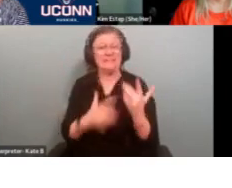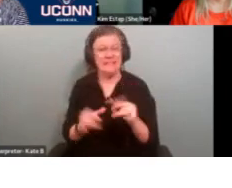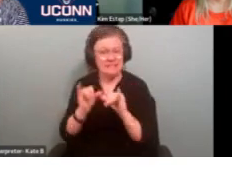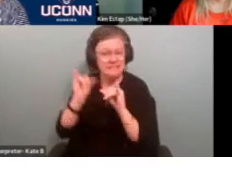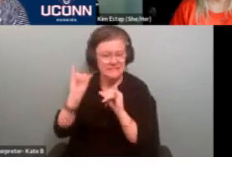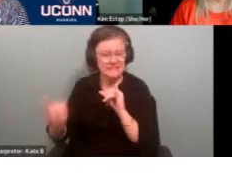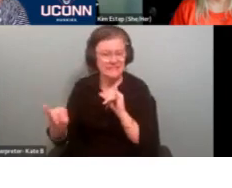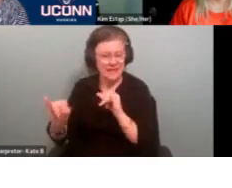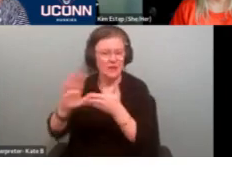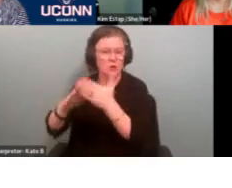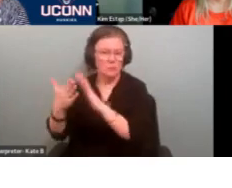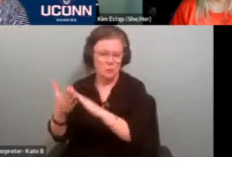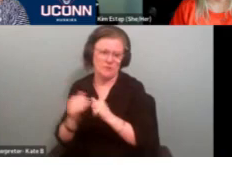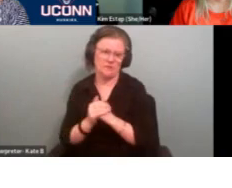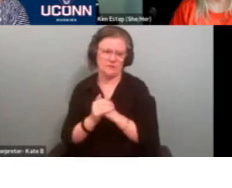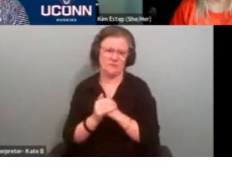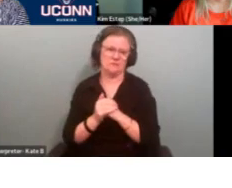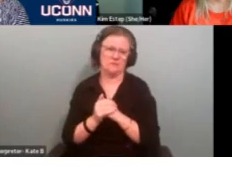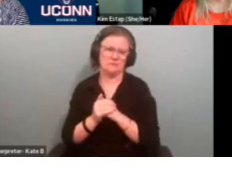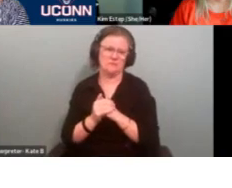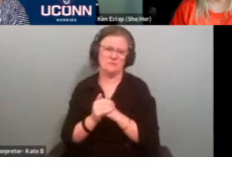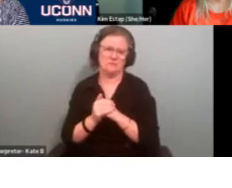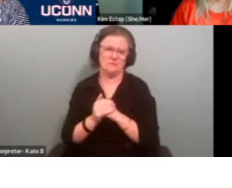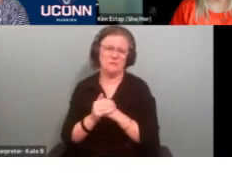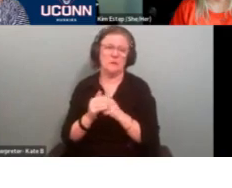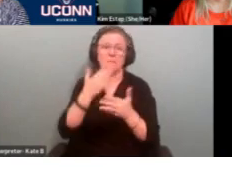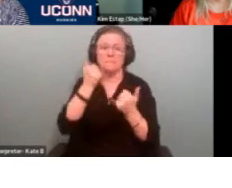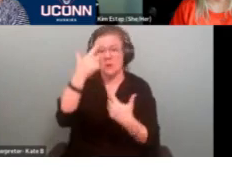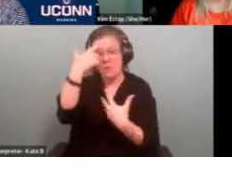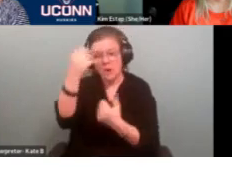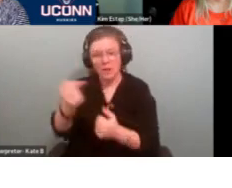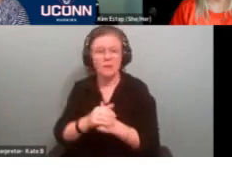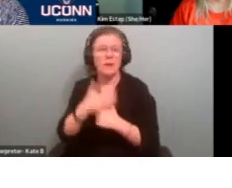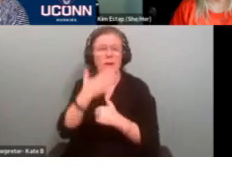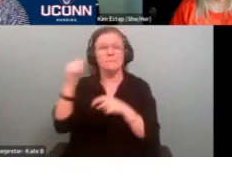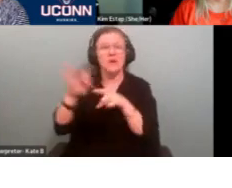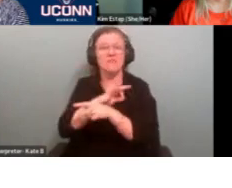communities and to experience improved mental health and better functioning across life